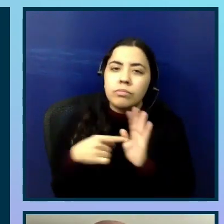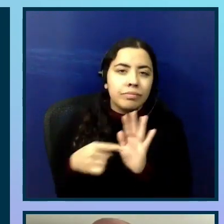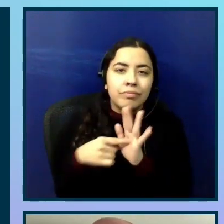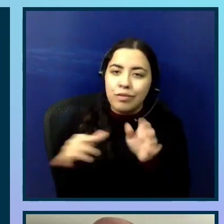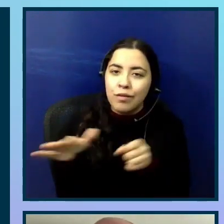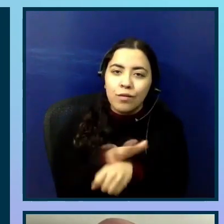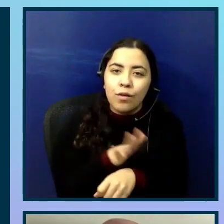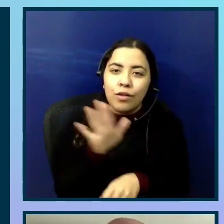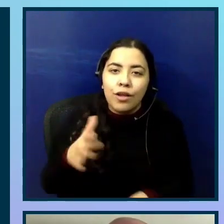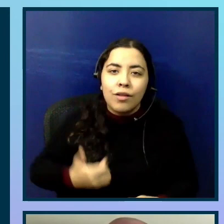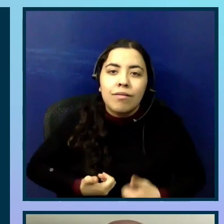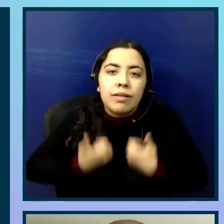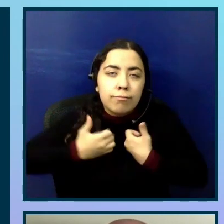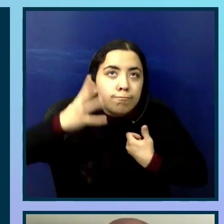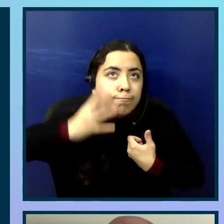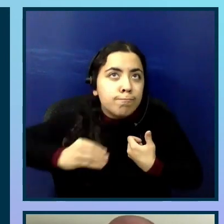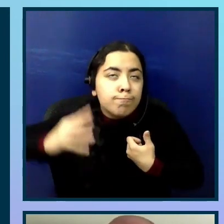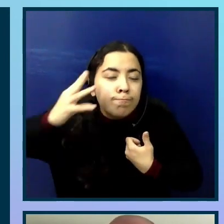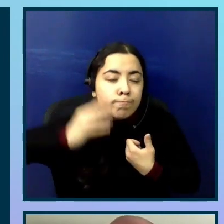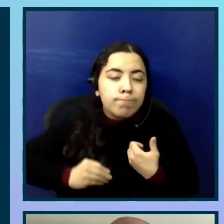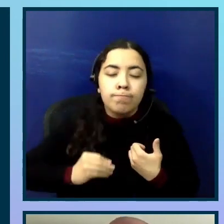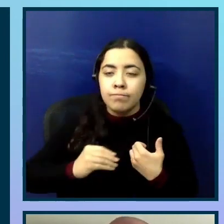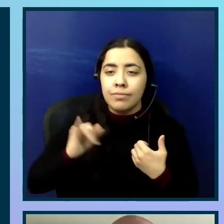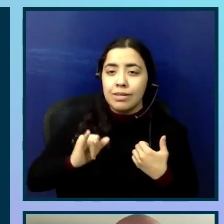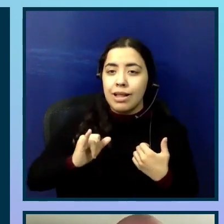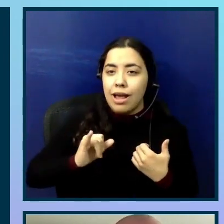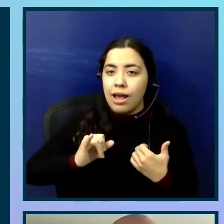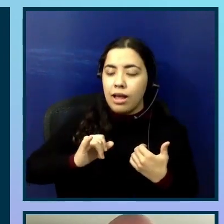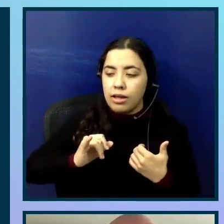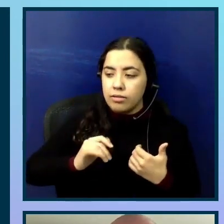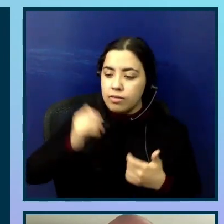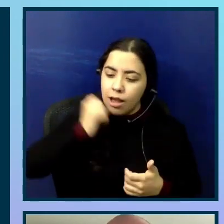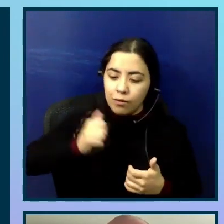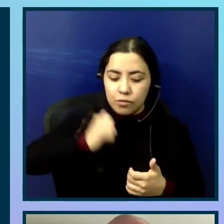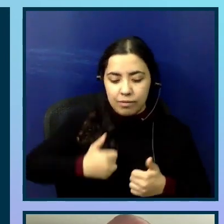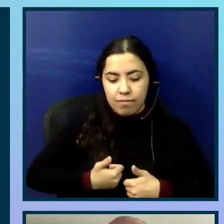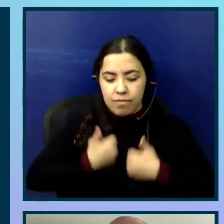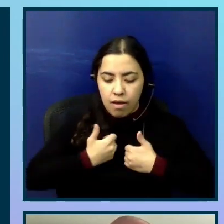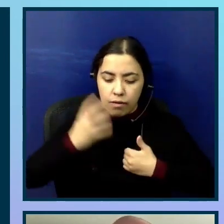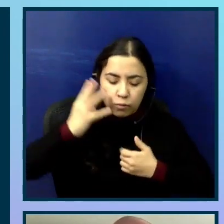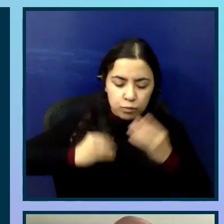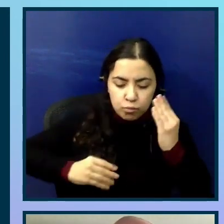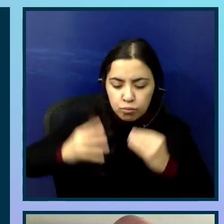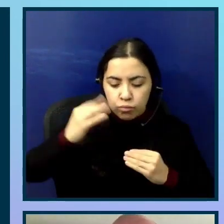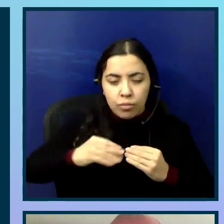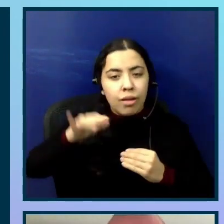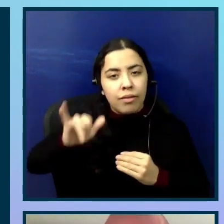And lived experiences are the things that are the most interesting from a designer's point of view because they're the things that you can,